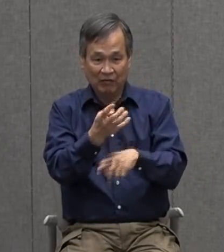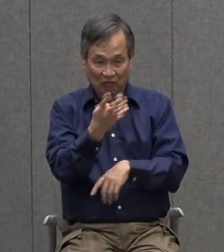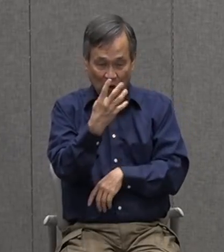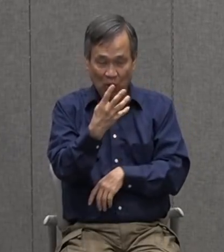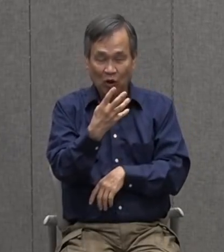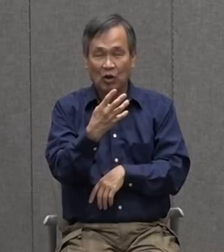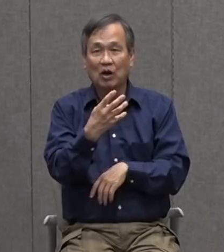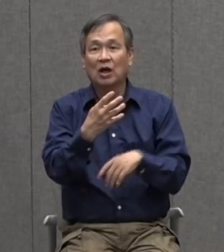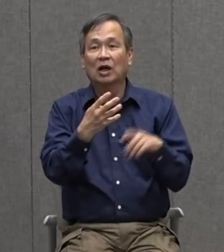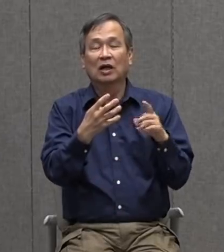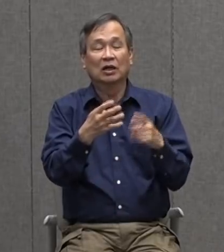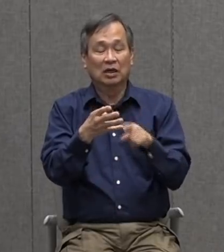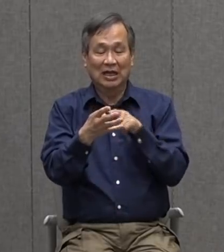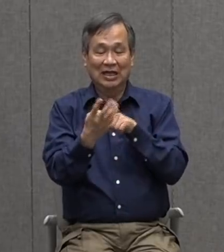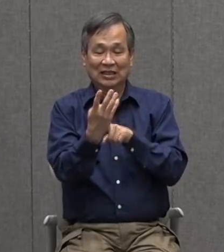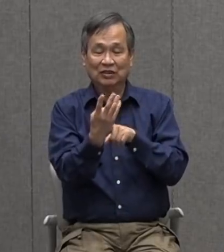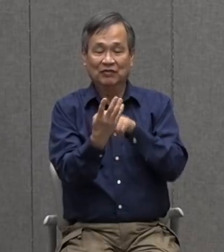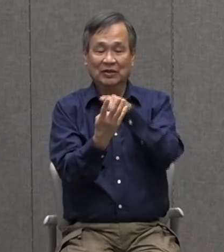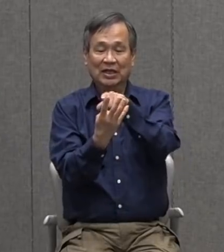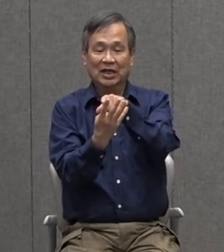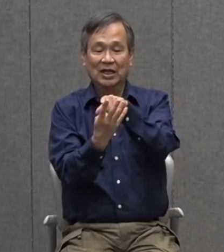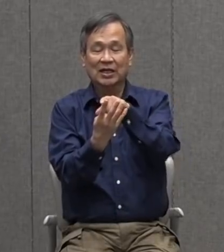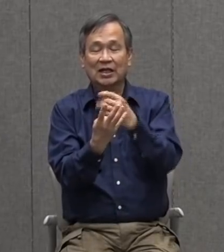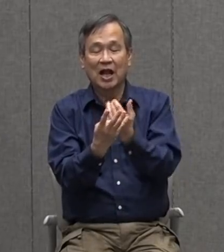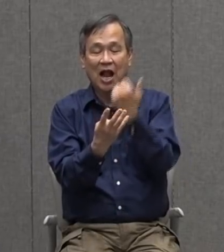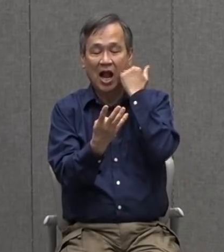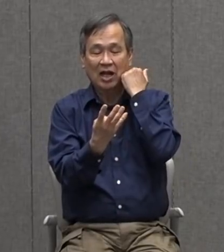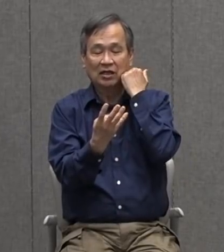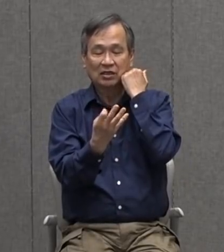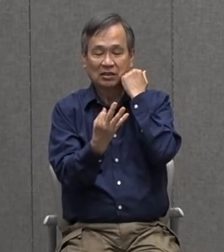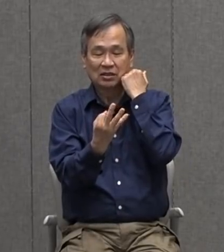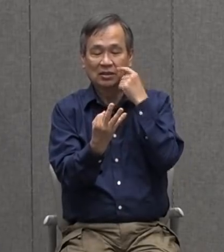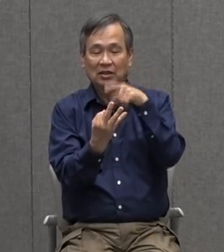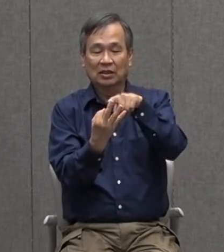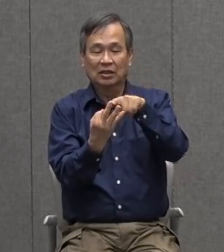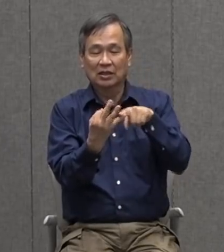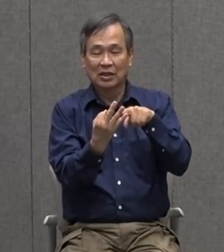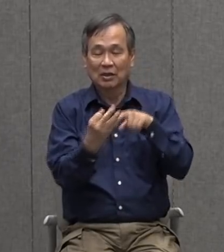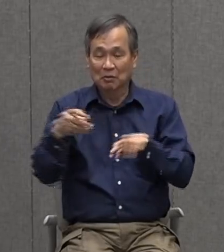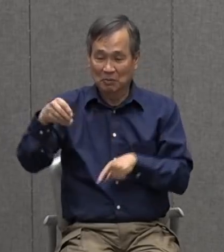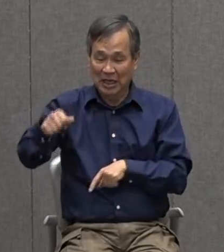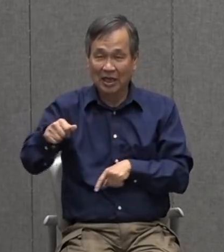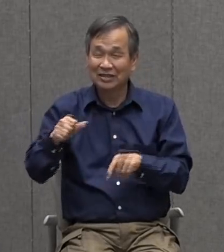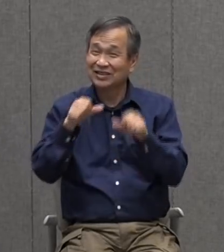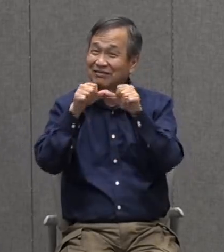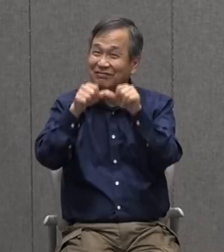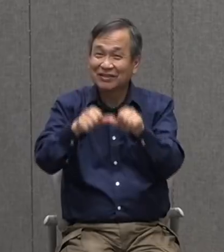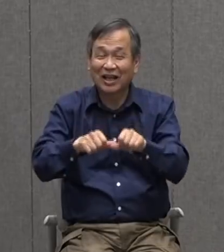so he would have planted three. So if we were continue this down to year two,